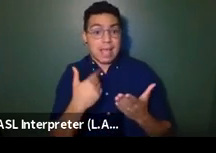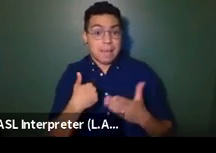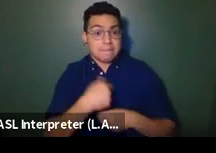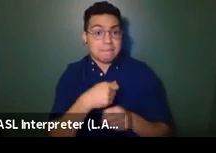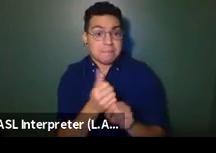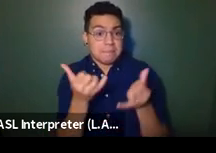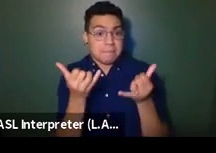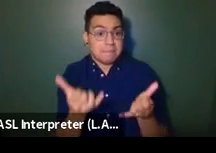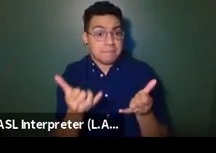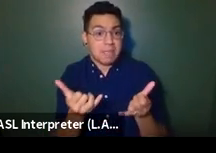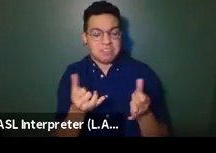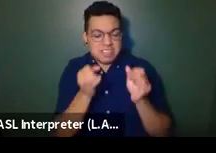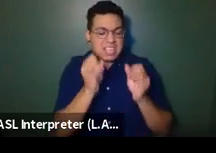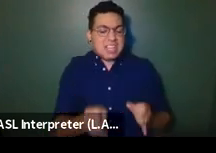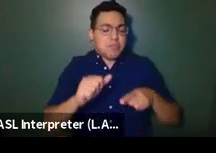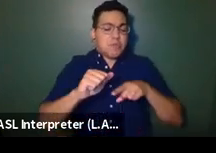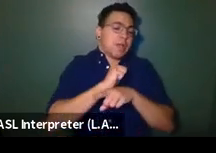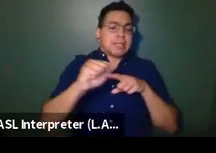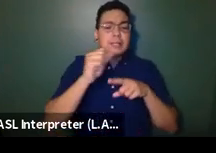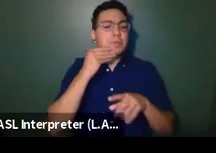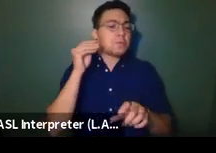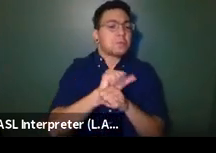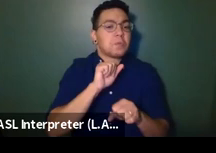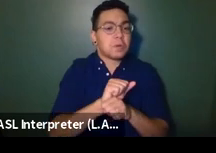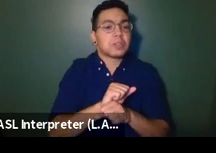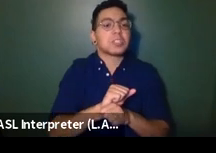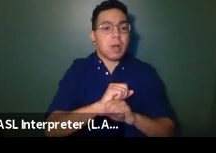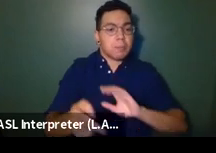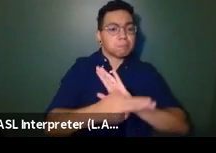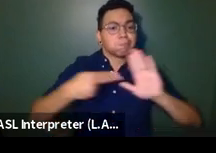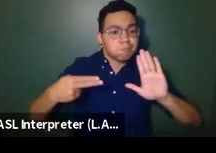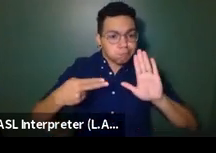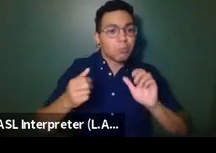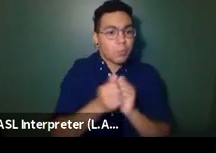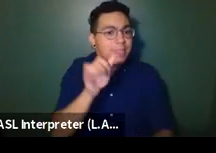ESD 189 - Amy Colburn: Individual practice assignment. So I'm going to put it in that category. So it'll the gradebook will do that for me.